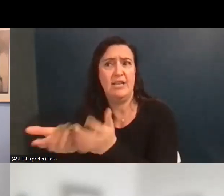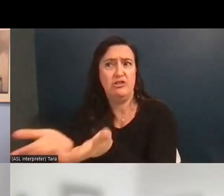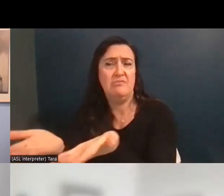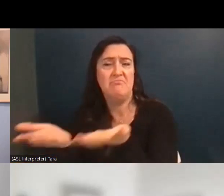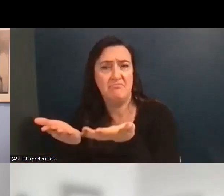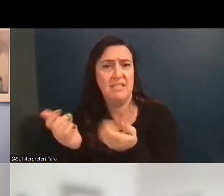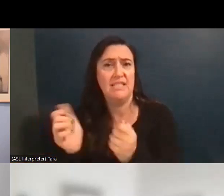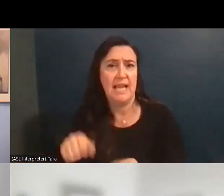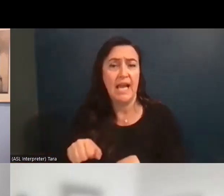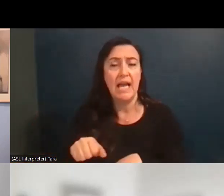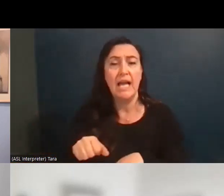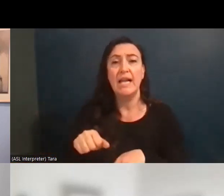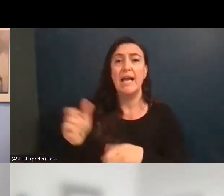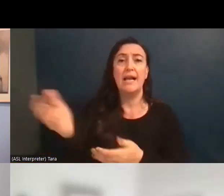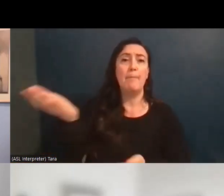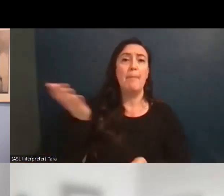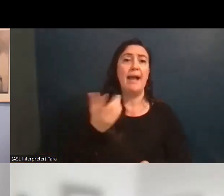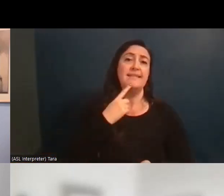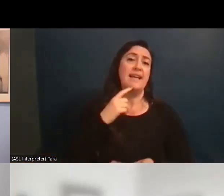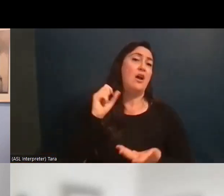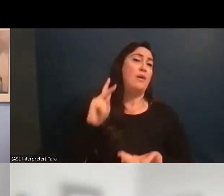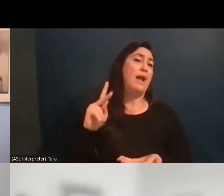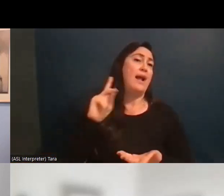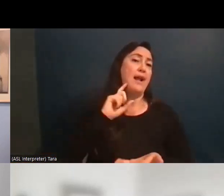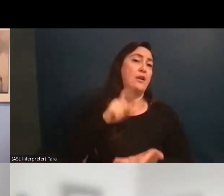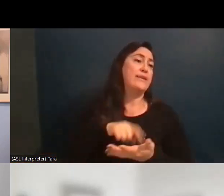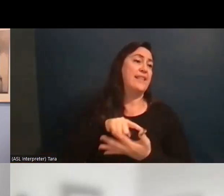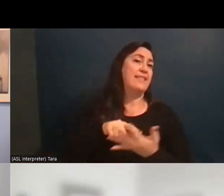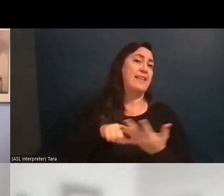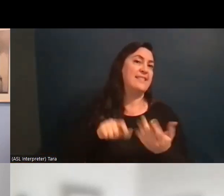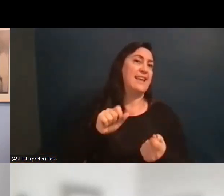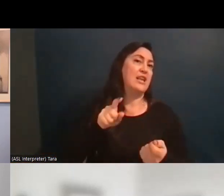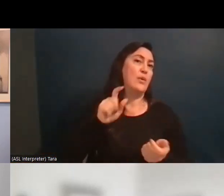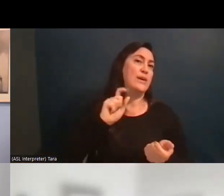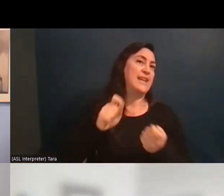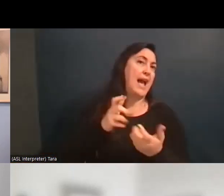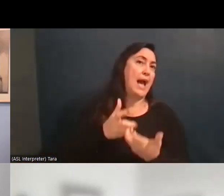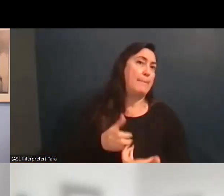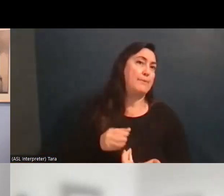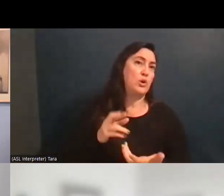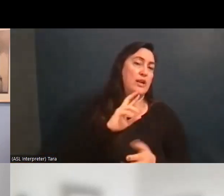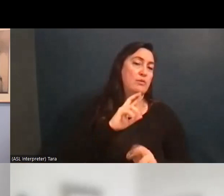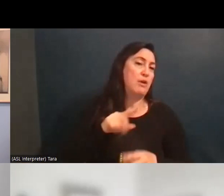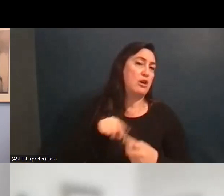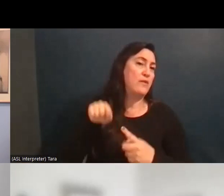and come back and say, OK, I'm, I'm noticing this, can you adapt or can you respond to this in a different way?